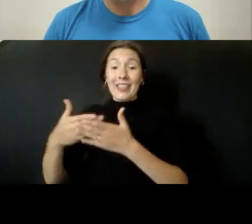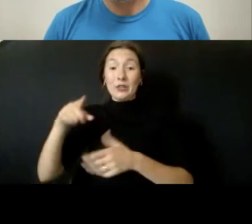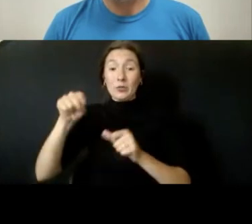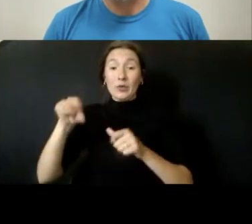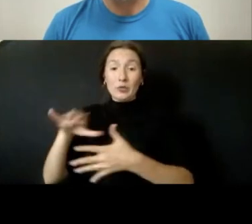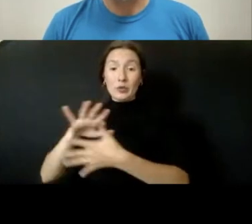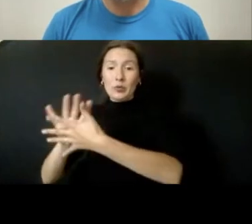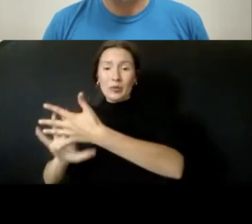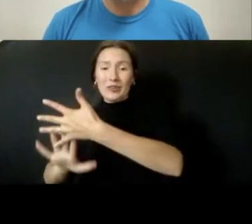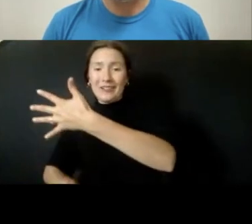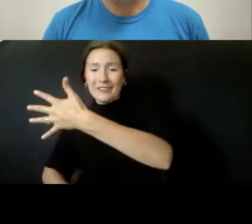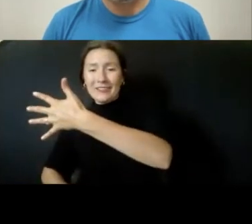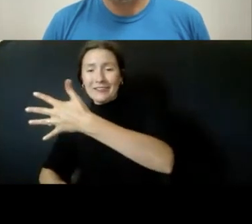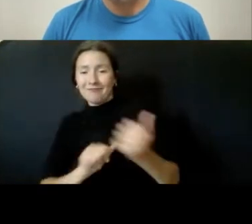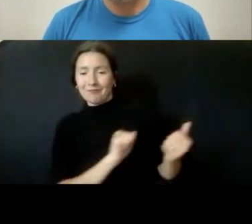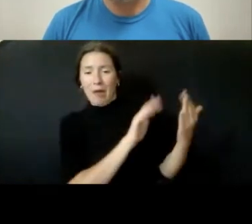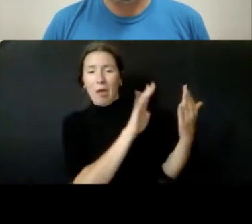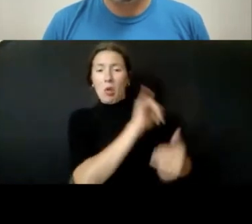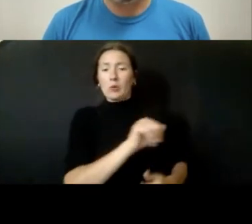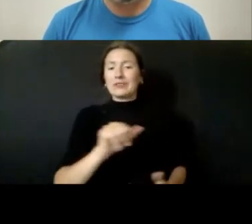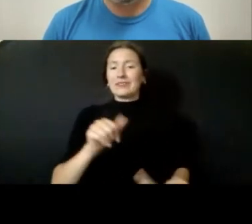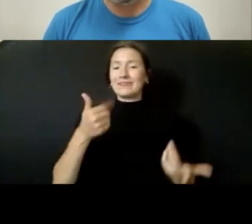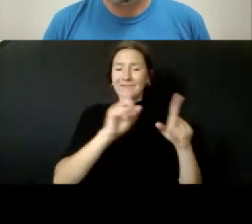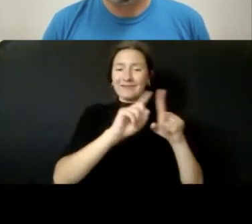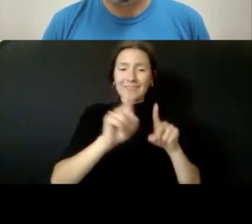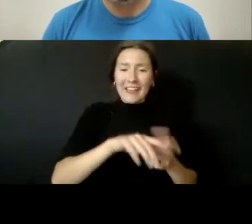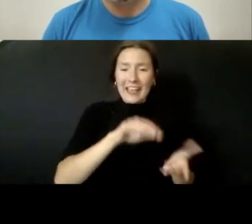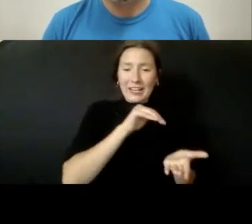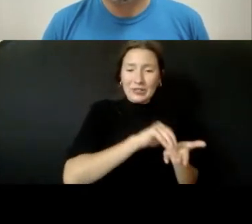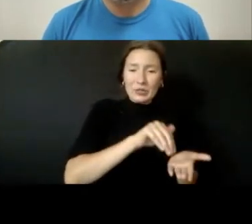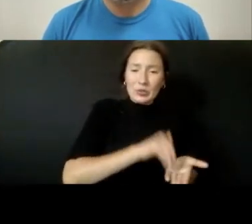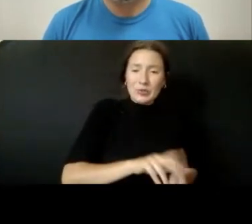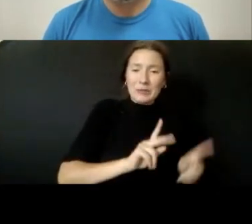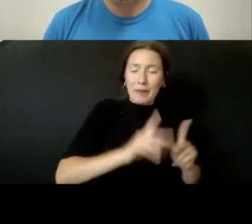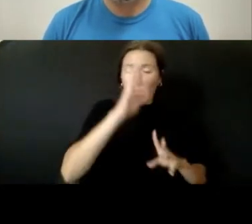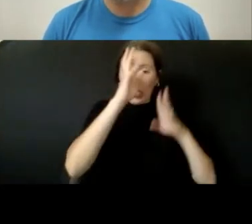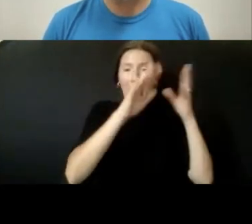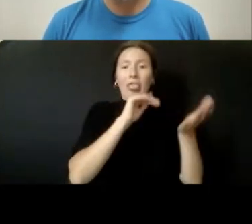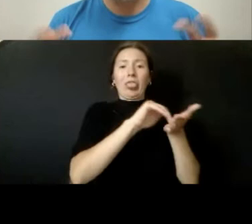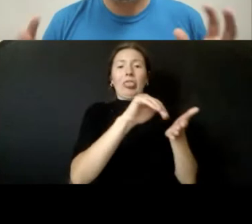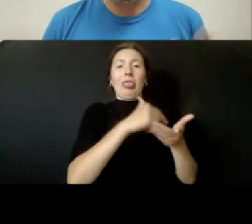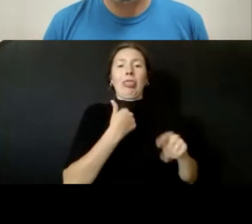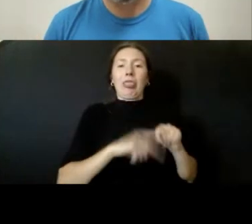instructional design or development career um it was it was ignorance i just didn't know um